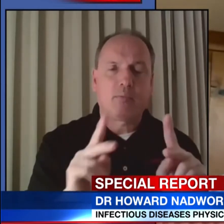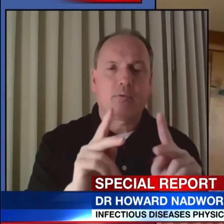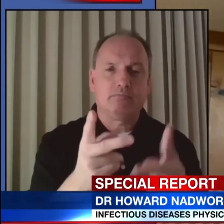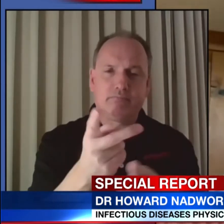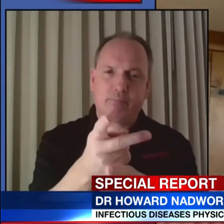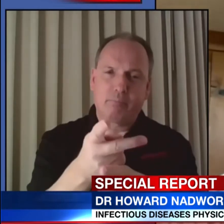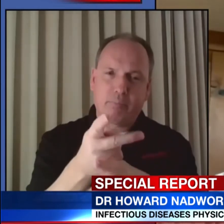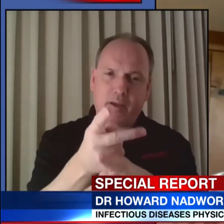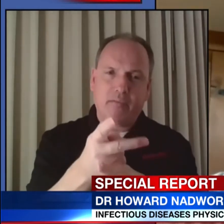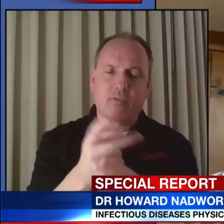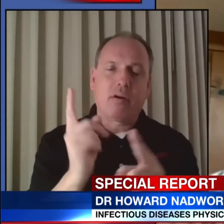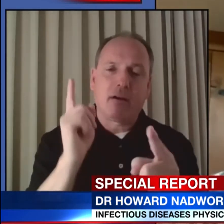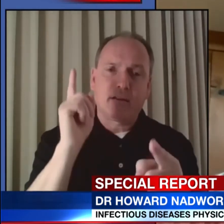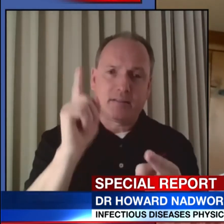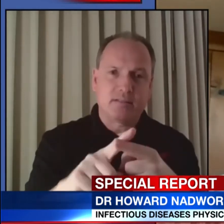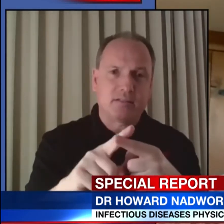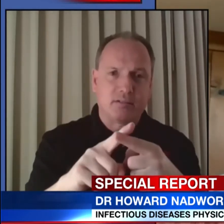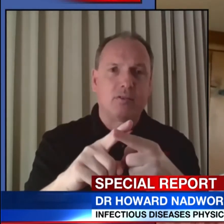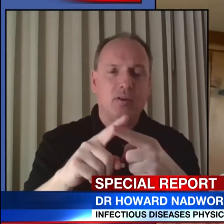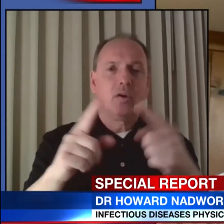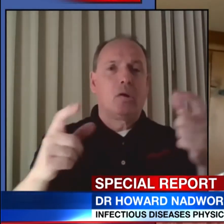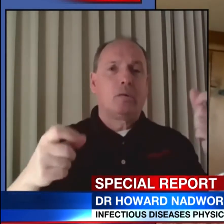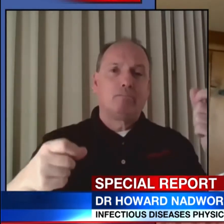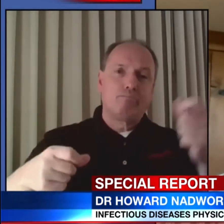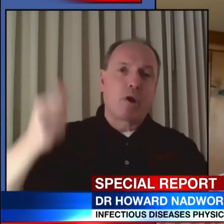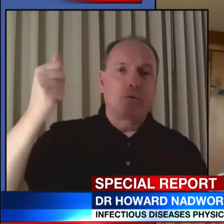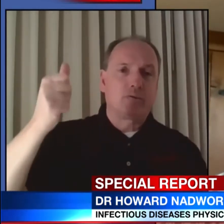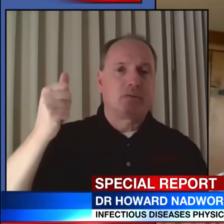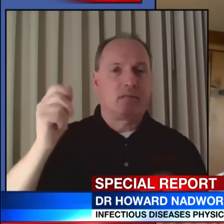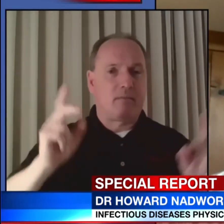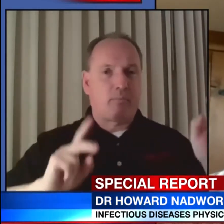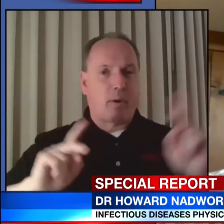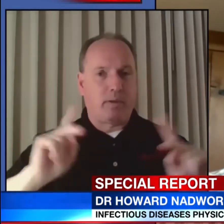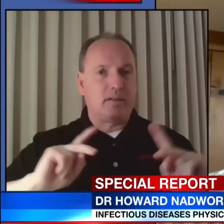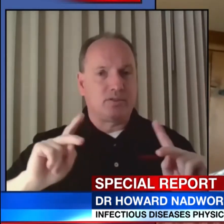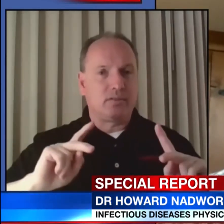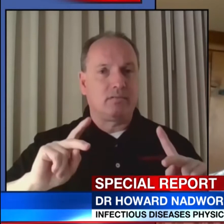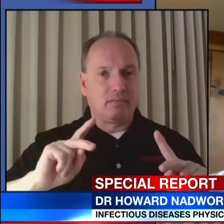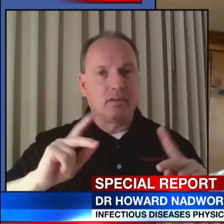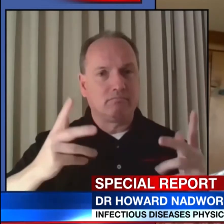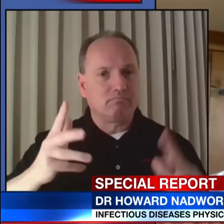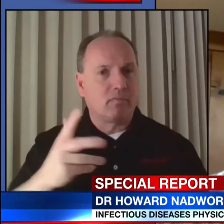WHO HAVE BEEN VACCINATED. OVERALL, IT IS REALLY IMPORTANT THAT PEOPLE BE CAREFUL UNTIL WE HAVE A